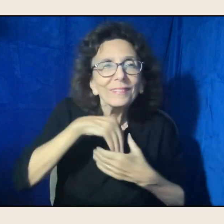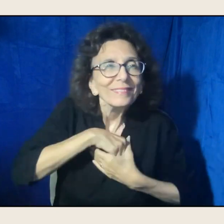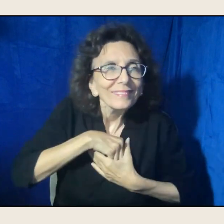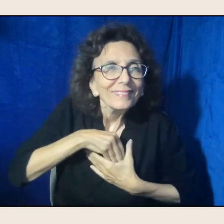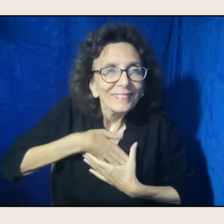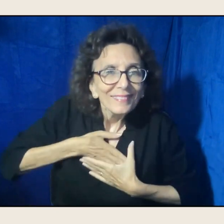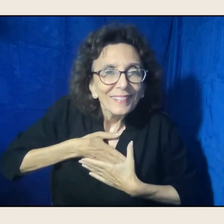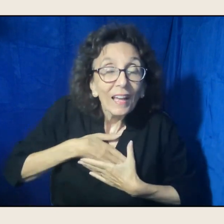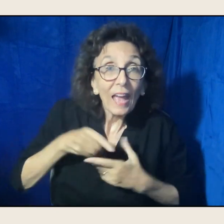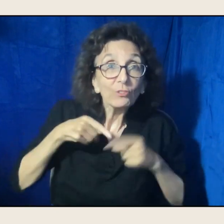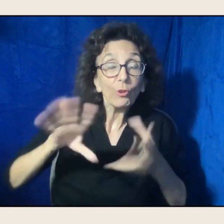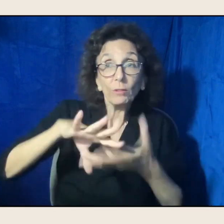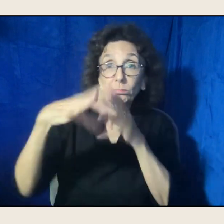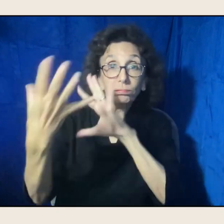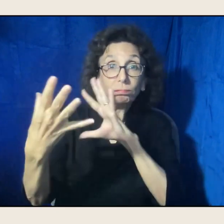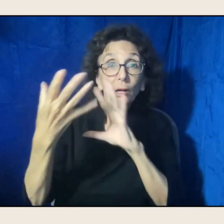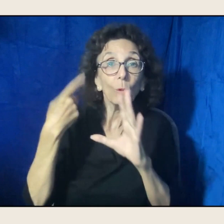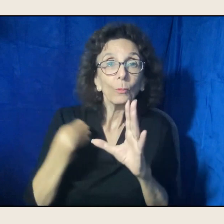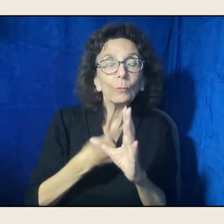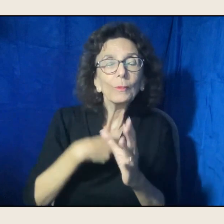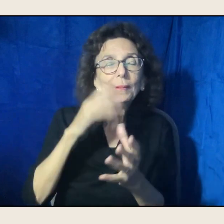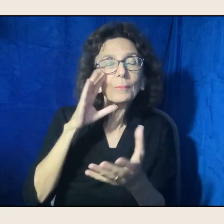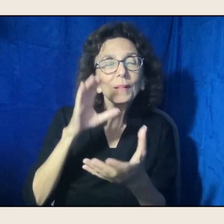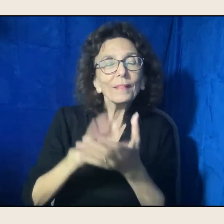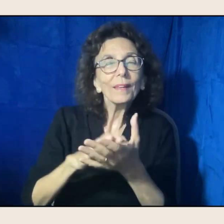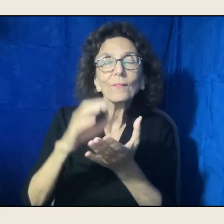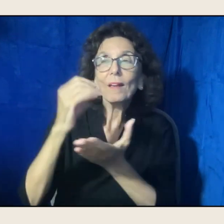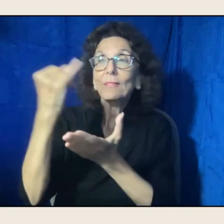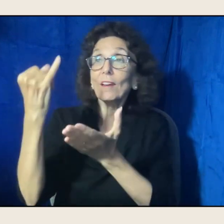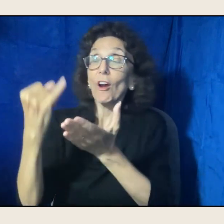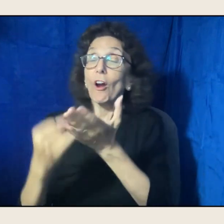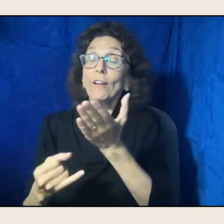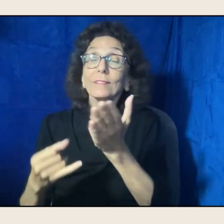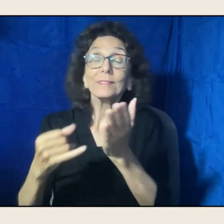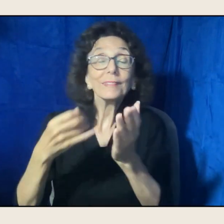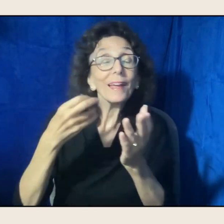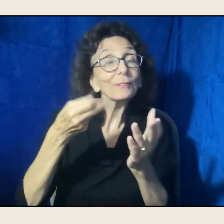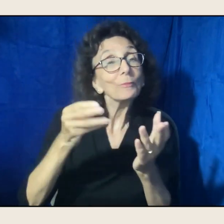we believe that it's the arts and humanities that can help give us the insight and the knowledge